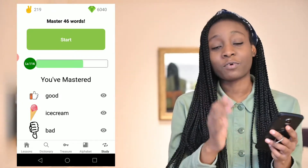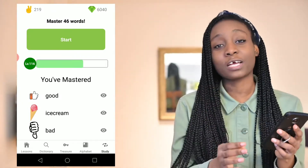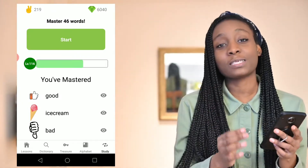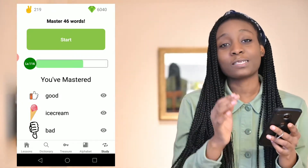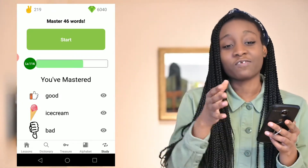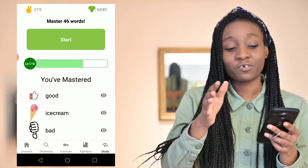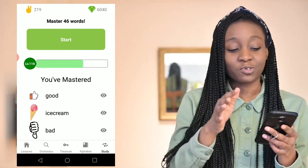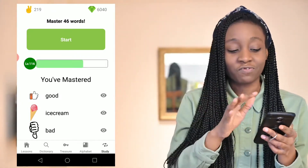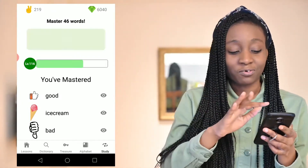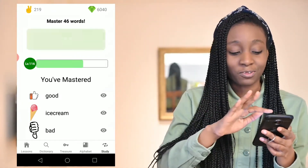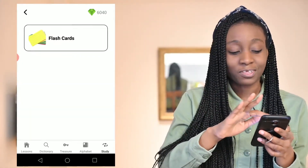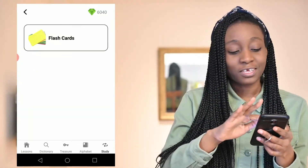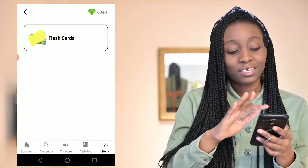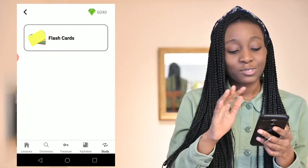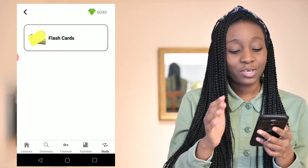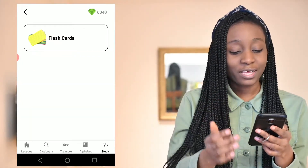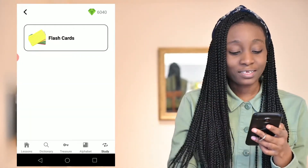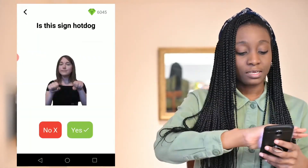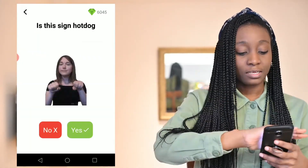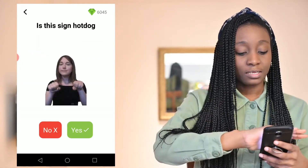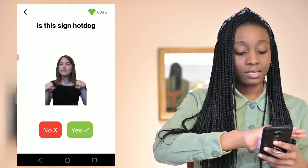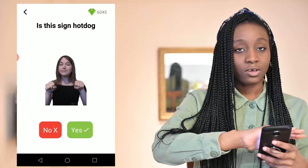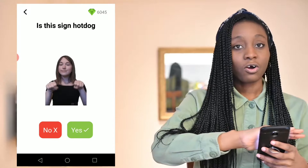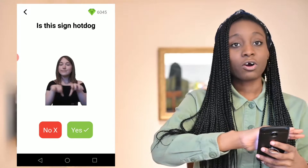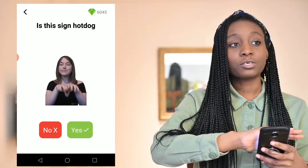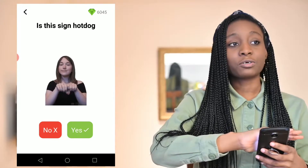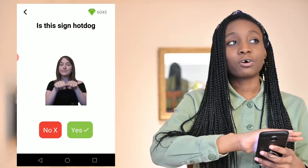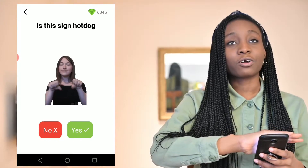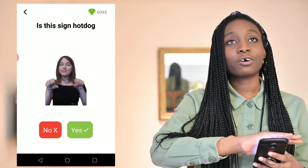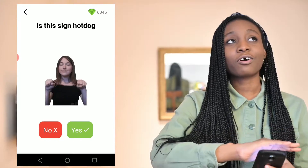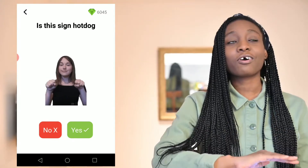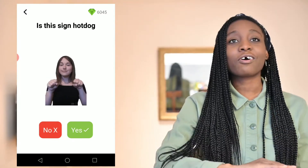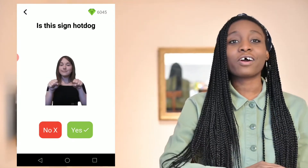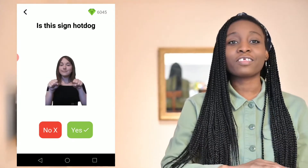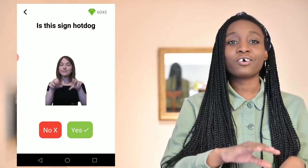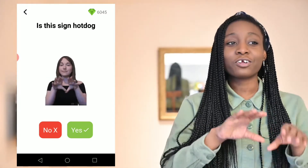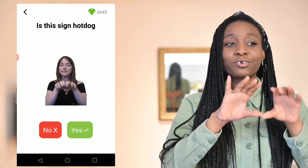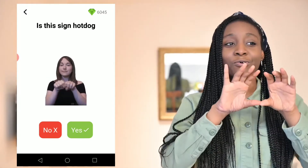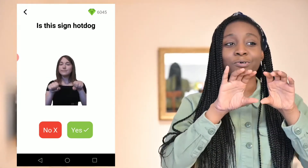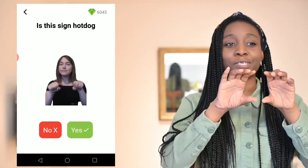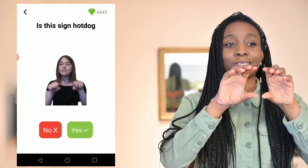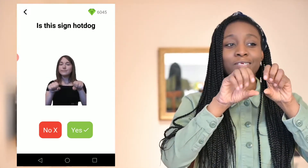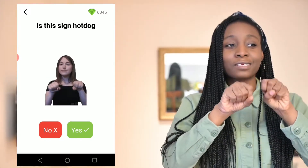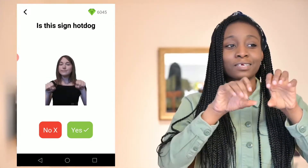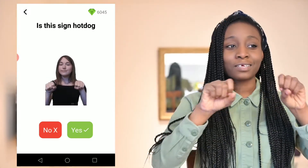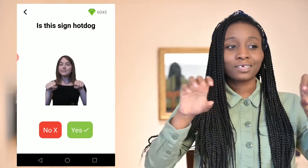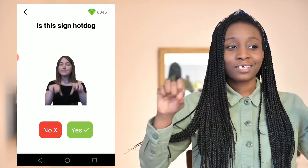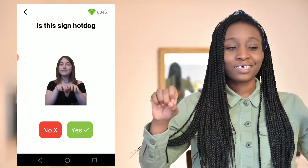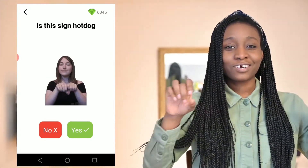practice in front of you. So yeah hot dog, oh I think hot dog was [signs]